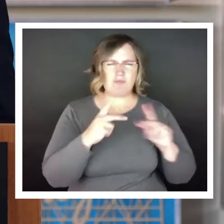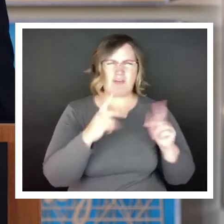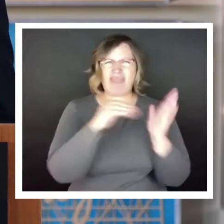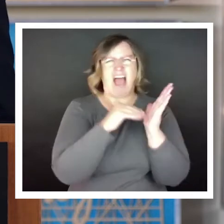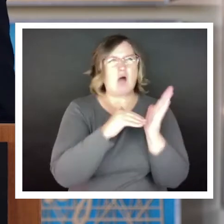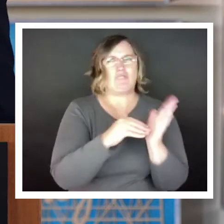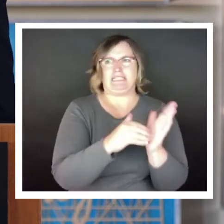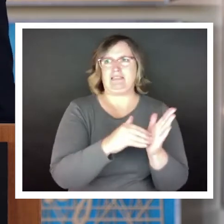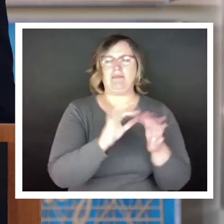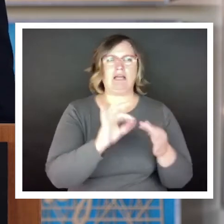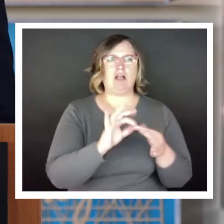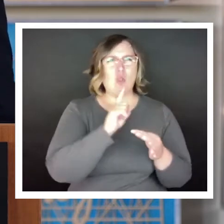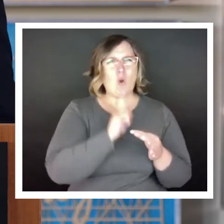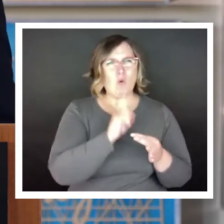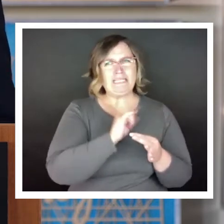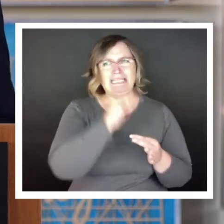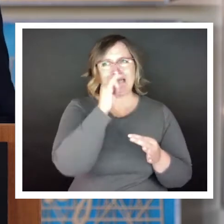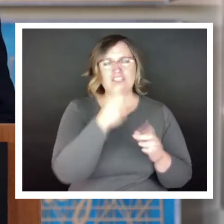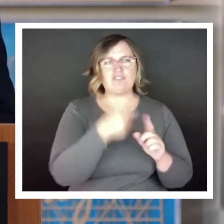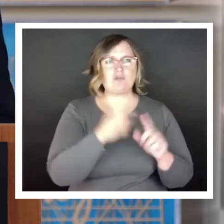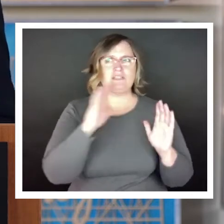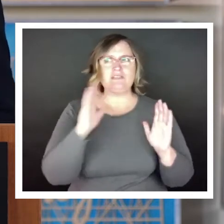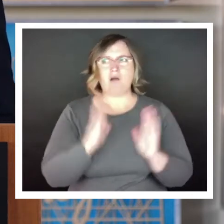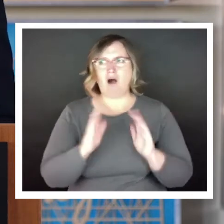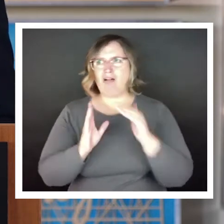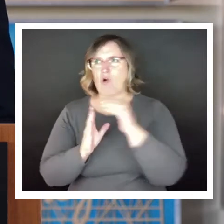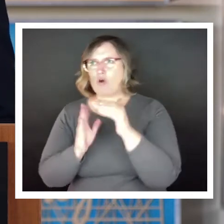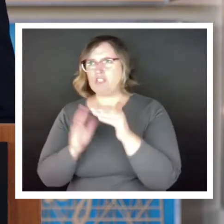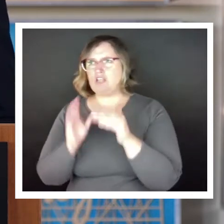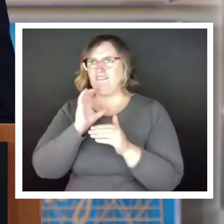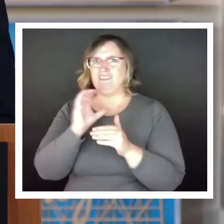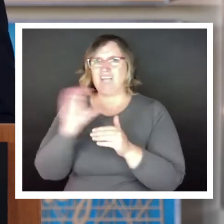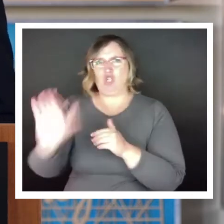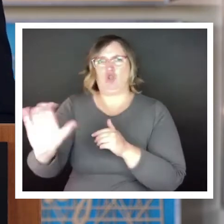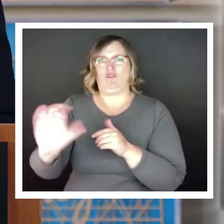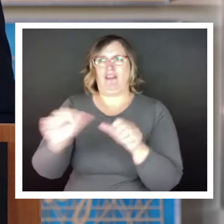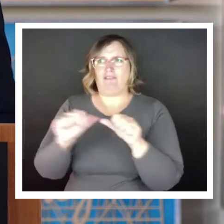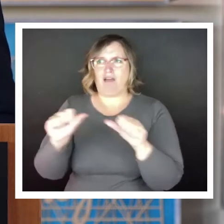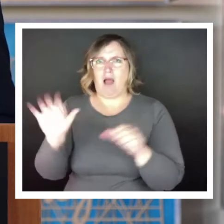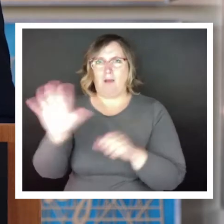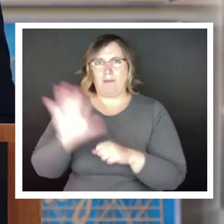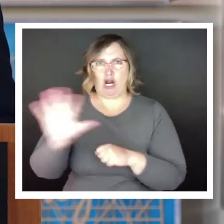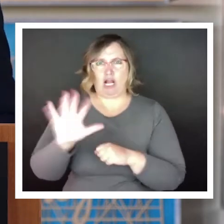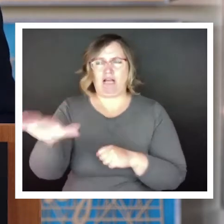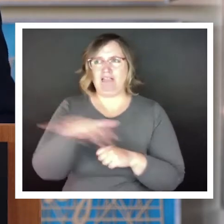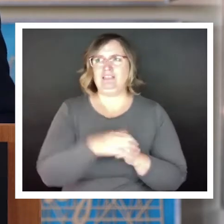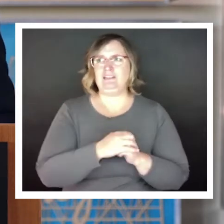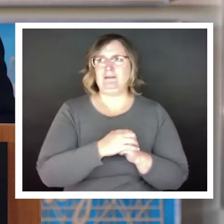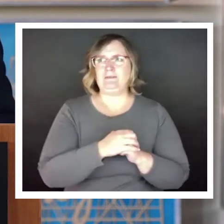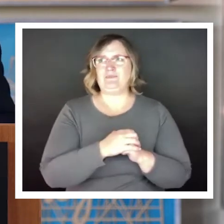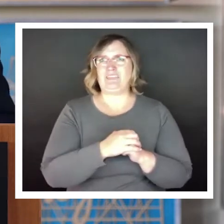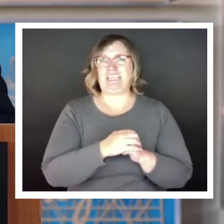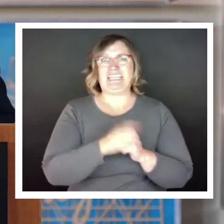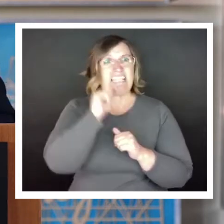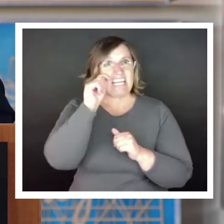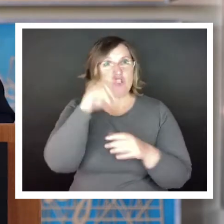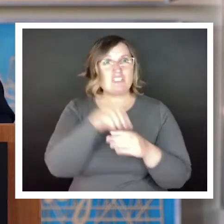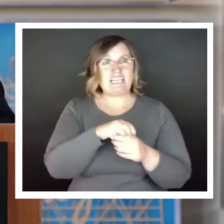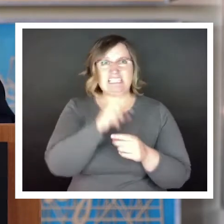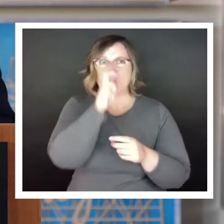lonely kids from small corners of conservative America, teenagers in strict Muslim countries who feared for their very lives.